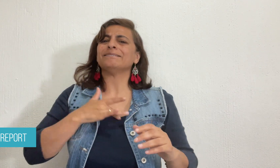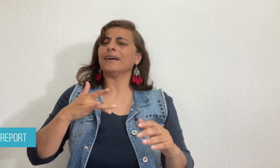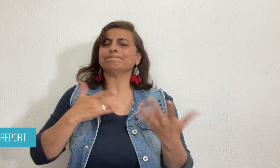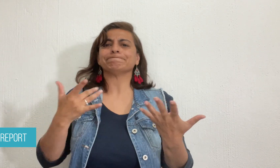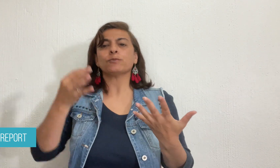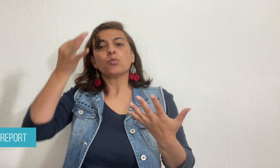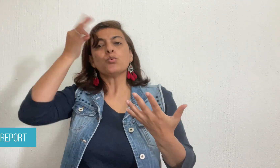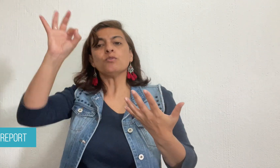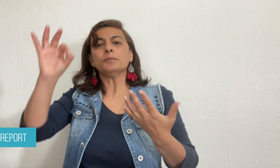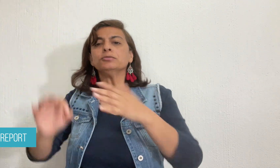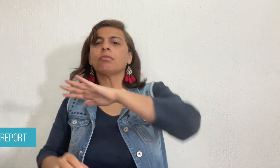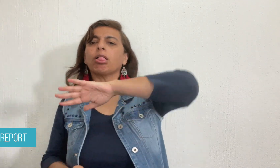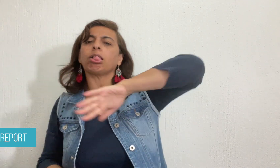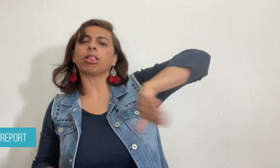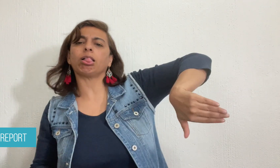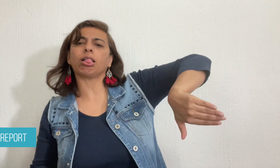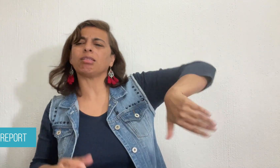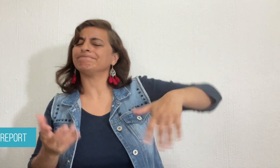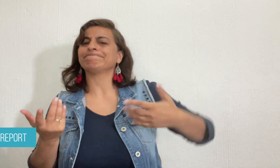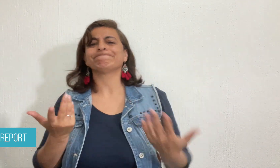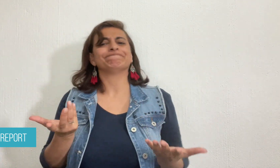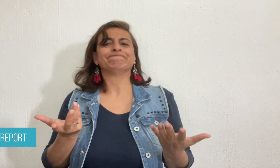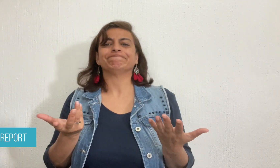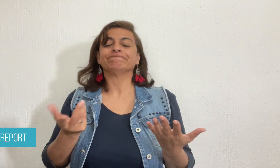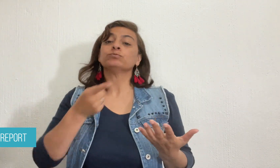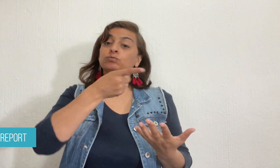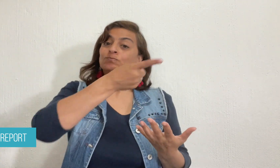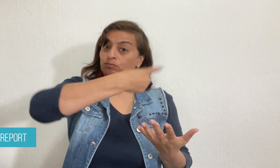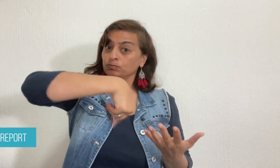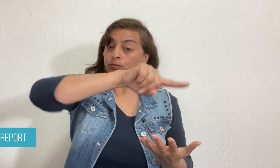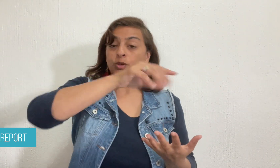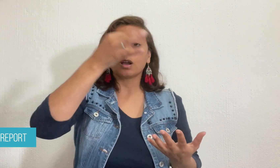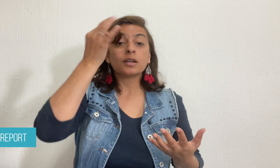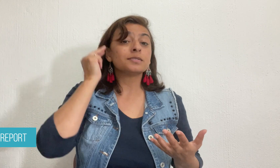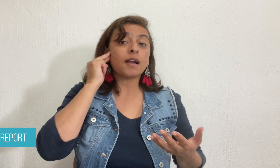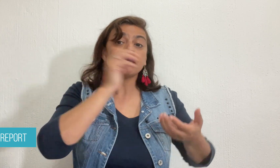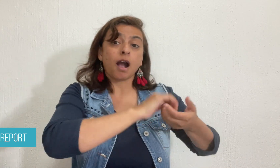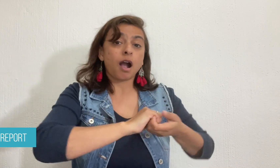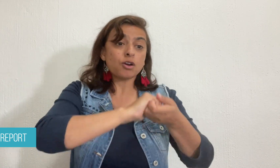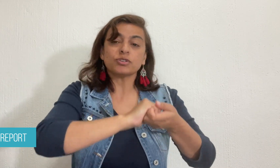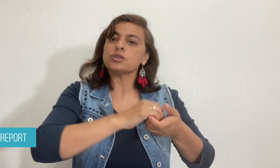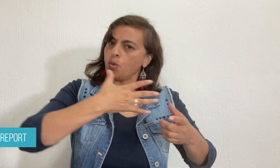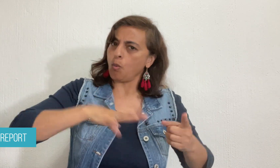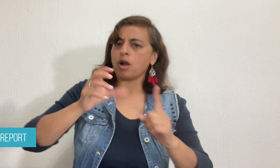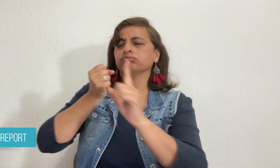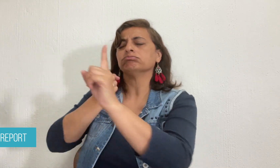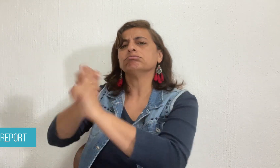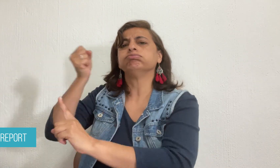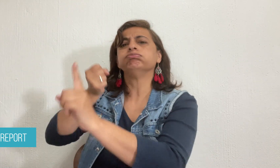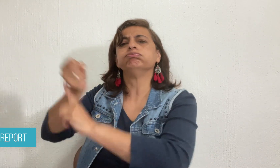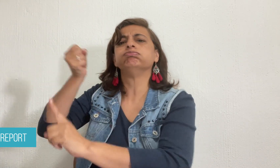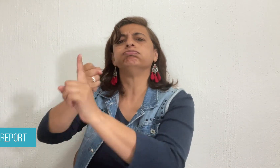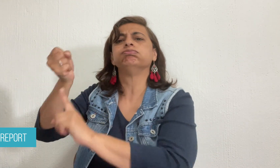has ignored their requests. The Deaf community now has to campaign for those issues